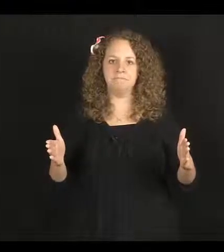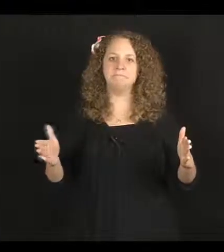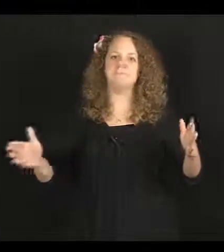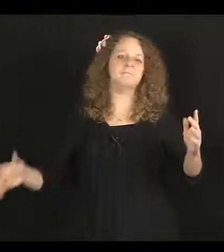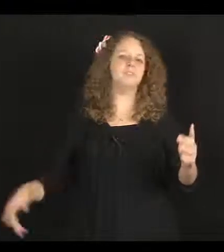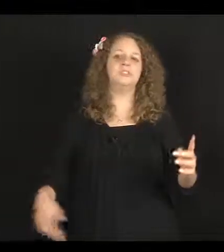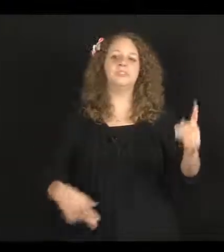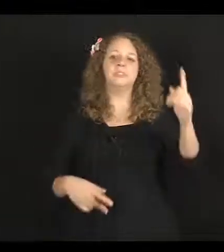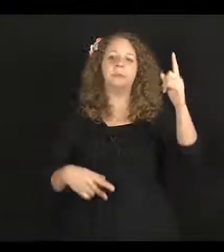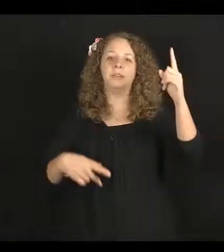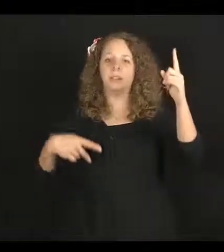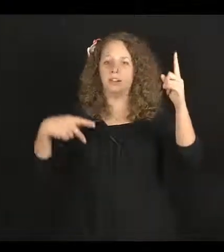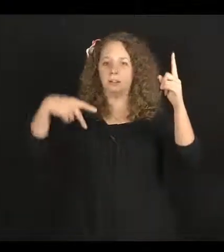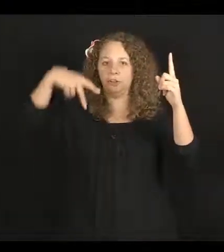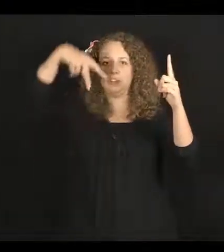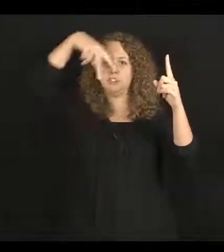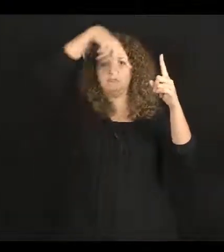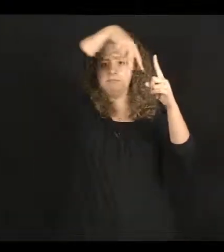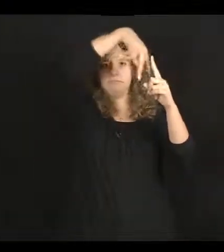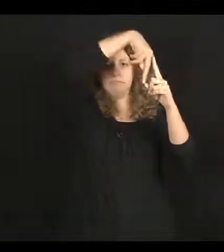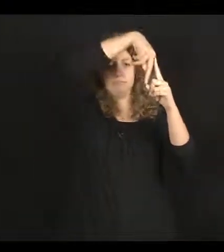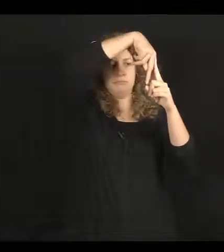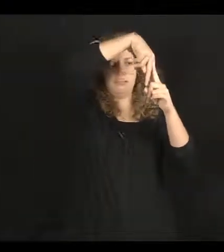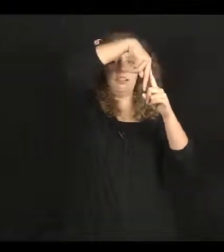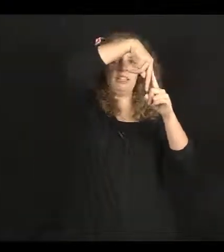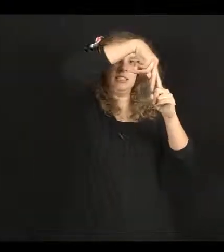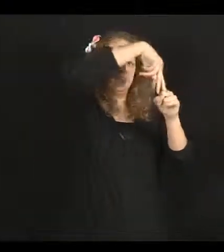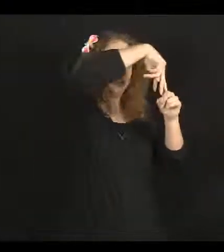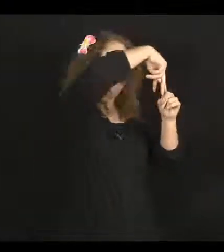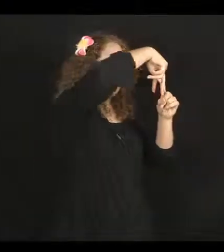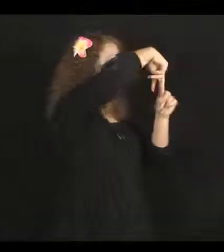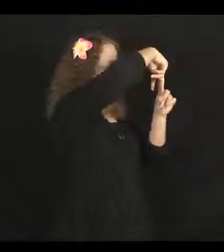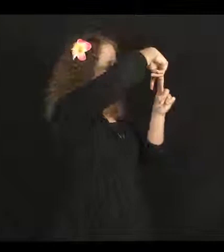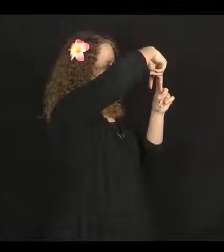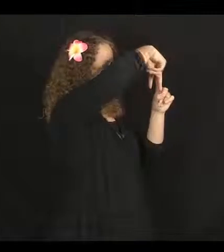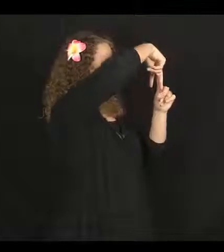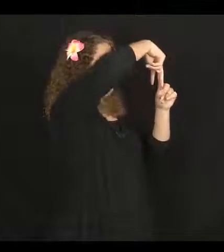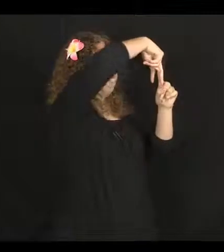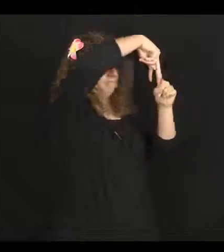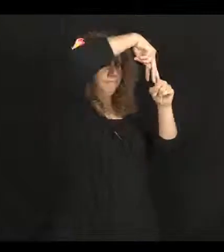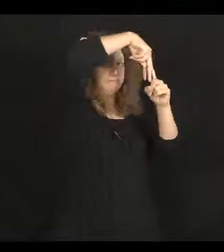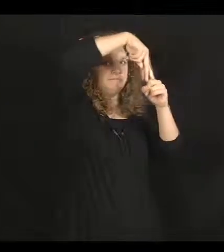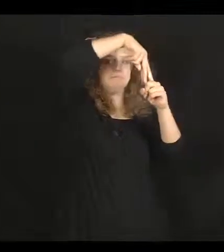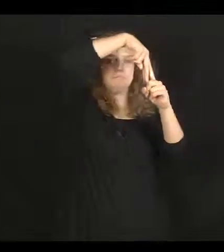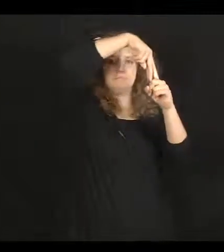Jesus being hung on the cross … classifier